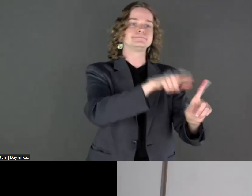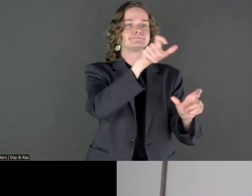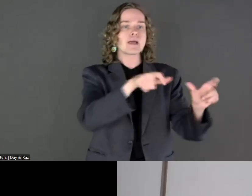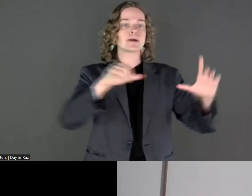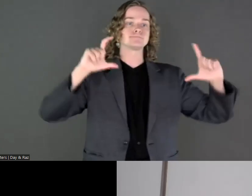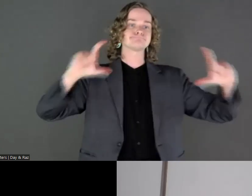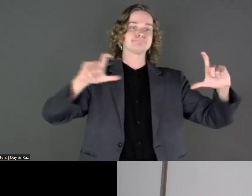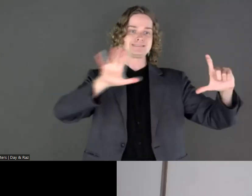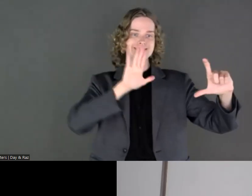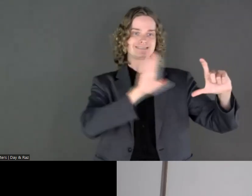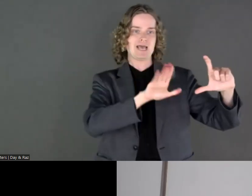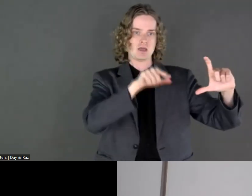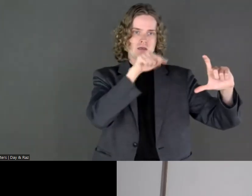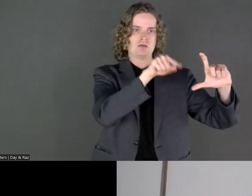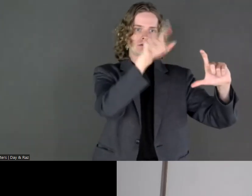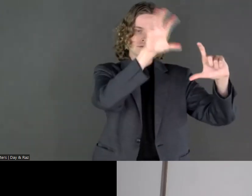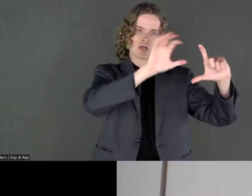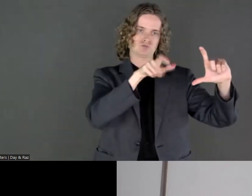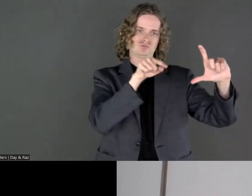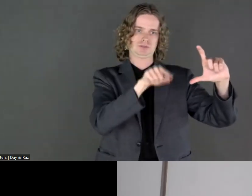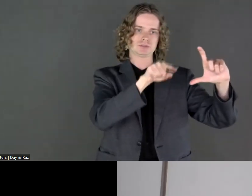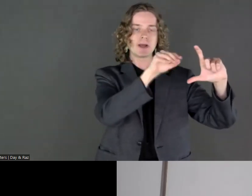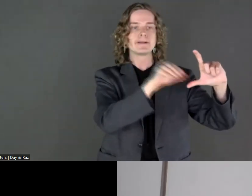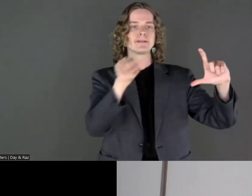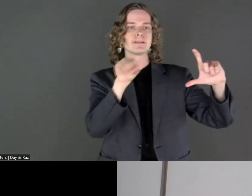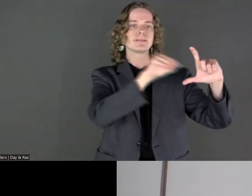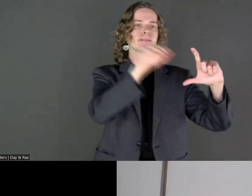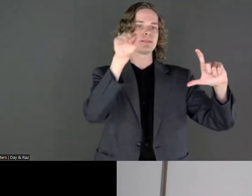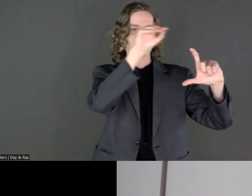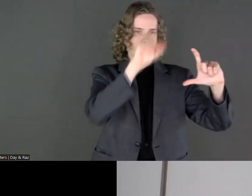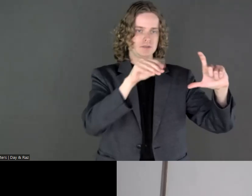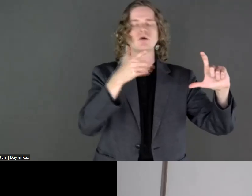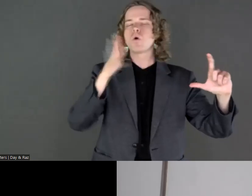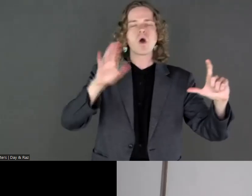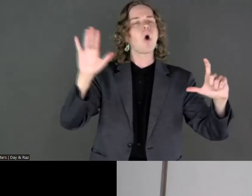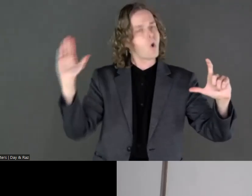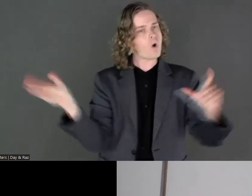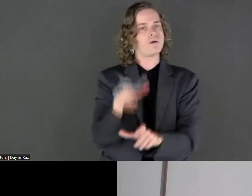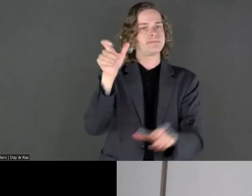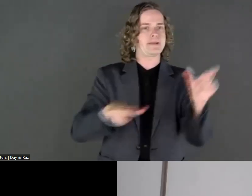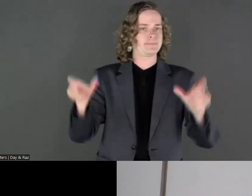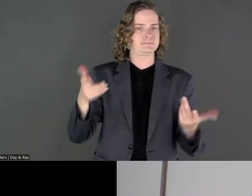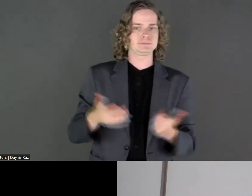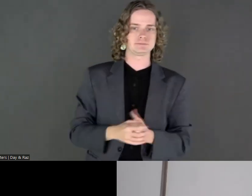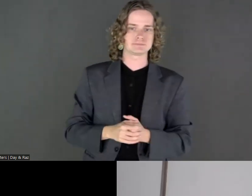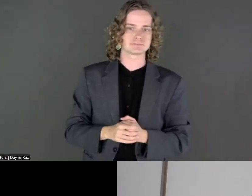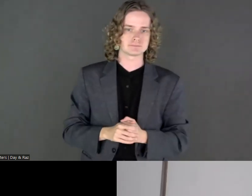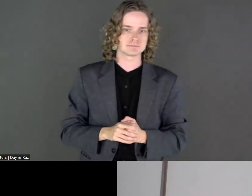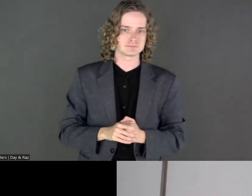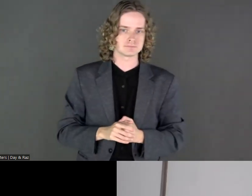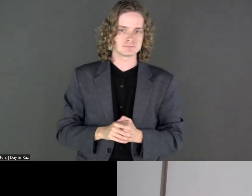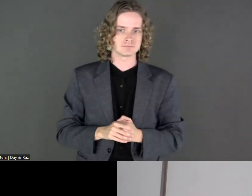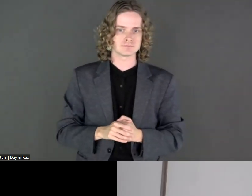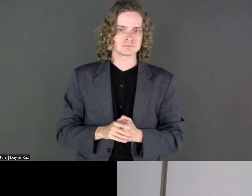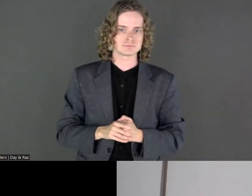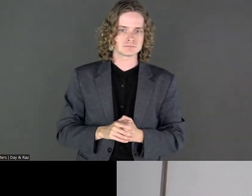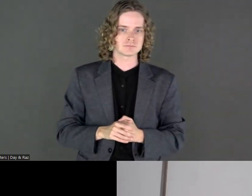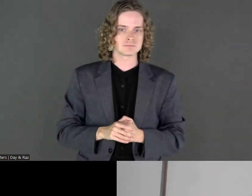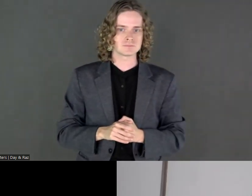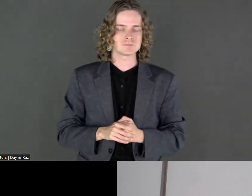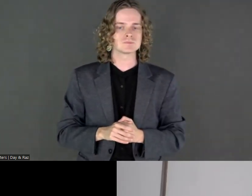in giving humanitarian assistance should indeed be placed as one of the priorities because without